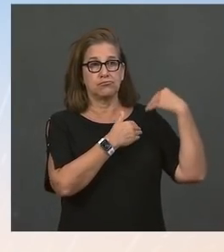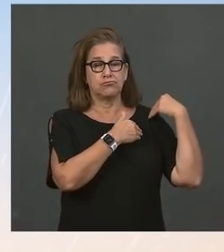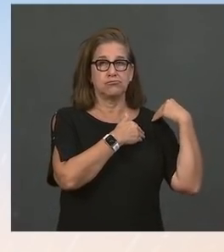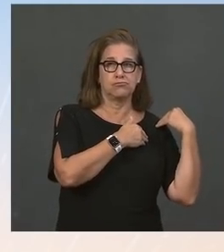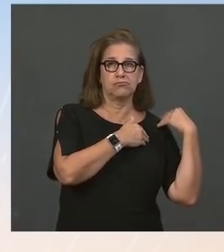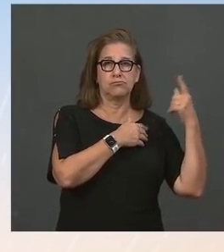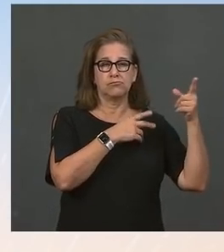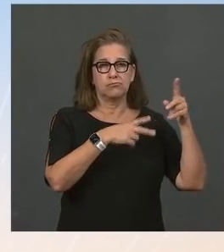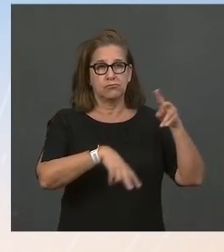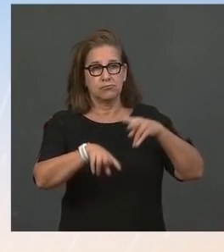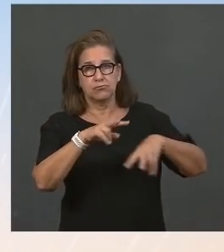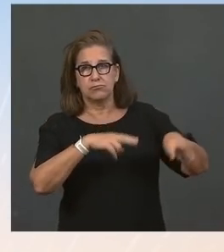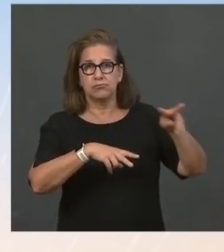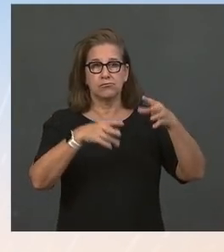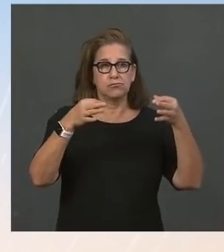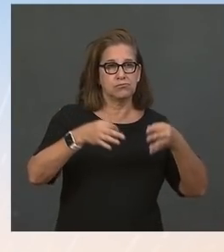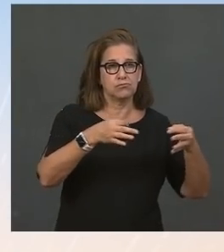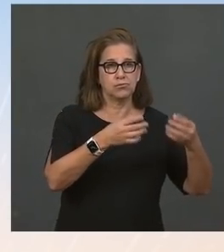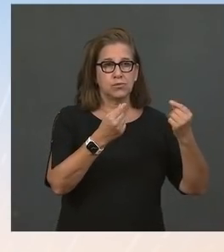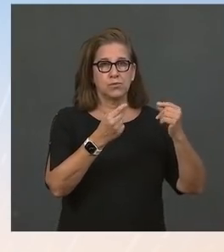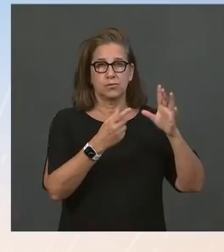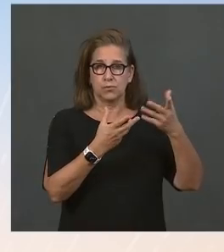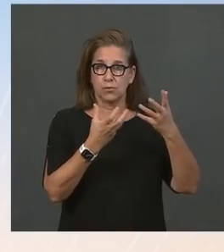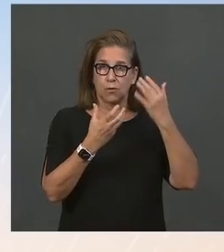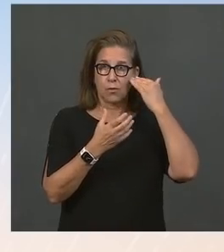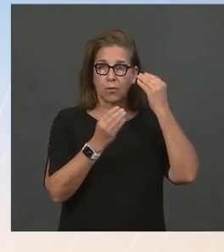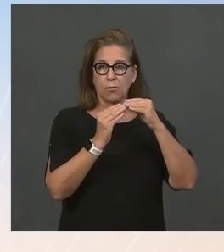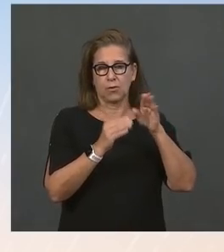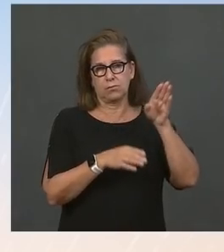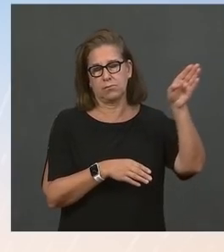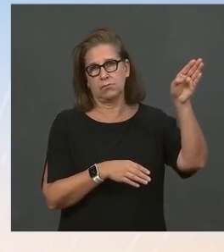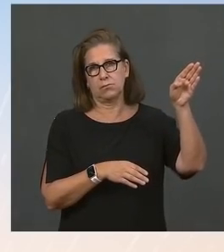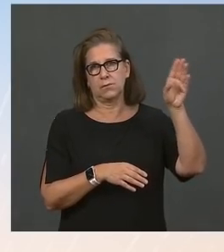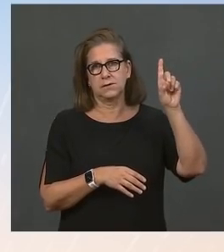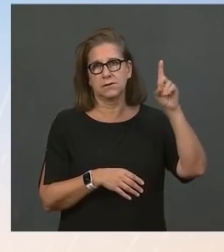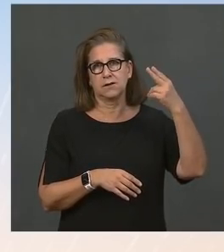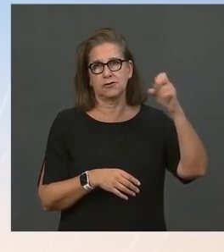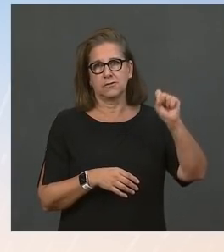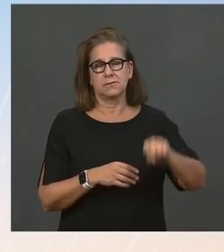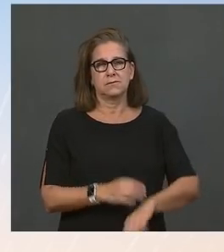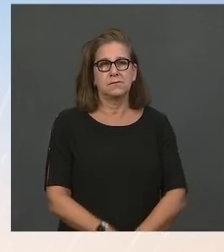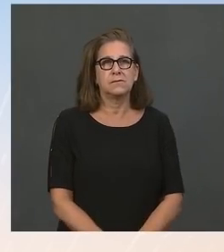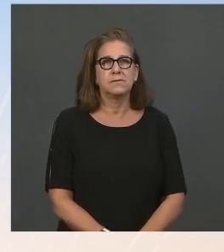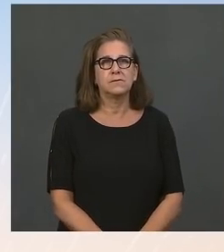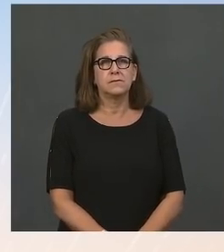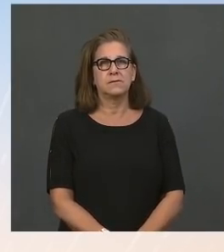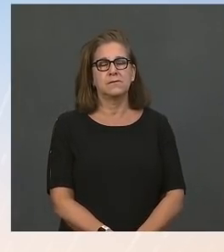The Press: Thank you, Jen. Ms. Psaki: Go ahead. Okay, one more. Go ahead. The Press: Thanks, Jen. Seeing what we -- what we're witnessing happen in Haiti